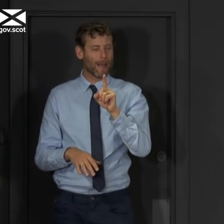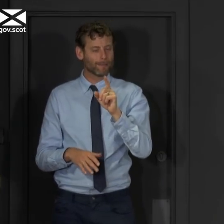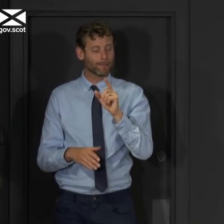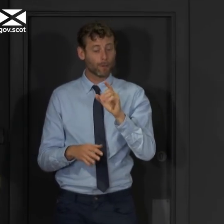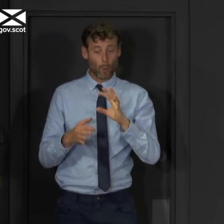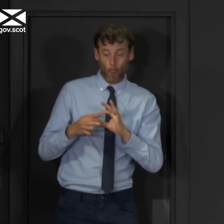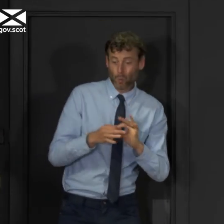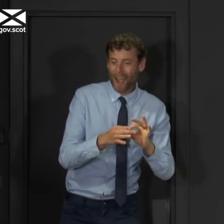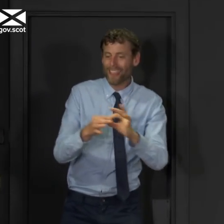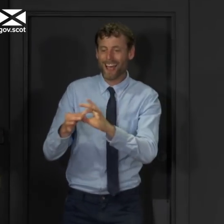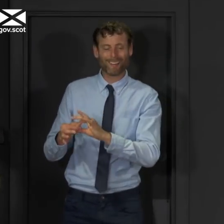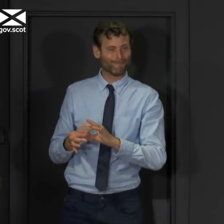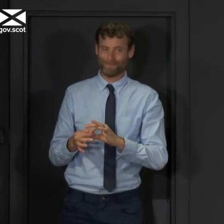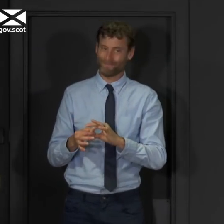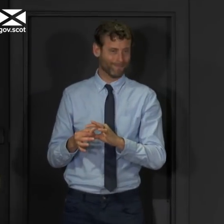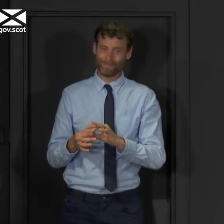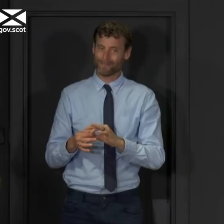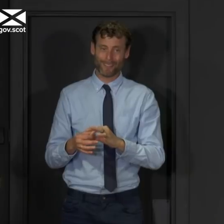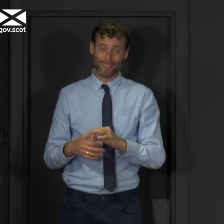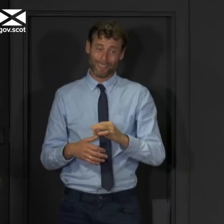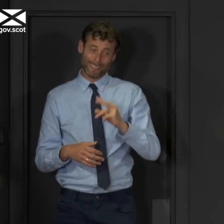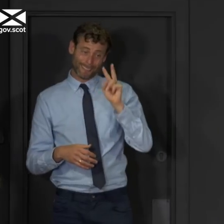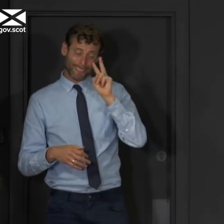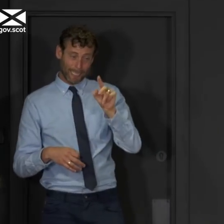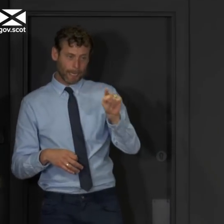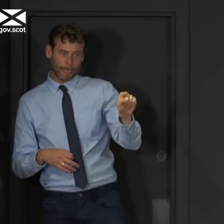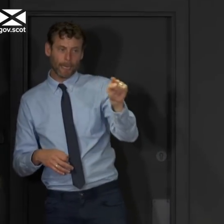many people this is a much more difficult experience than it is for others because of